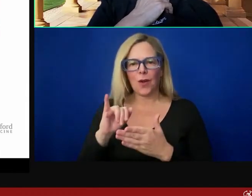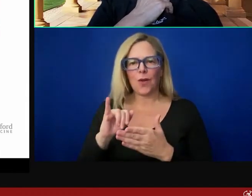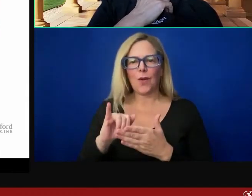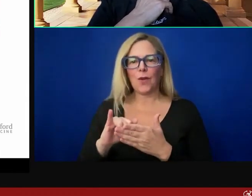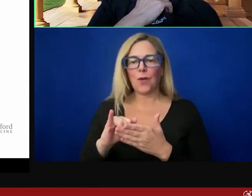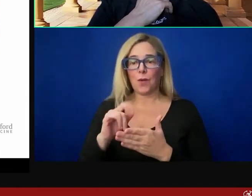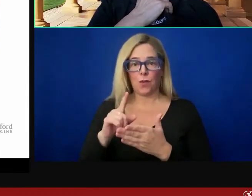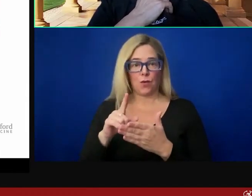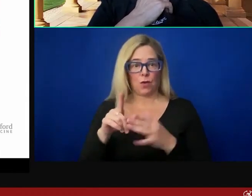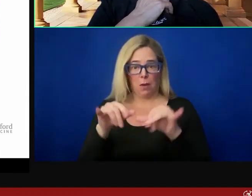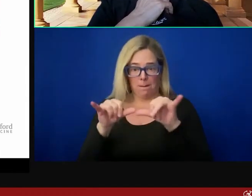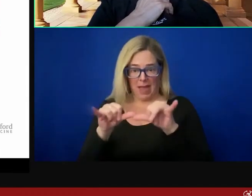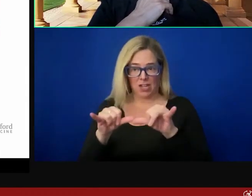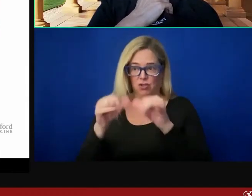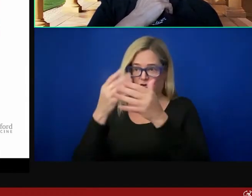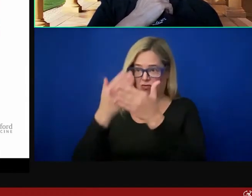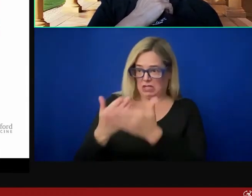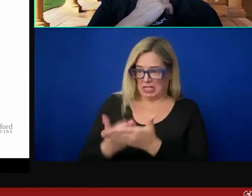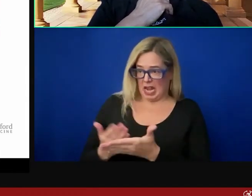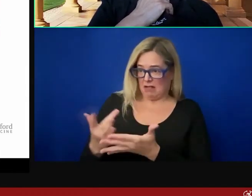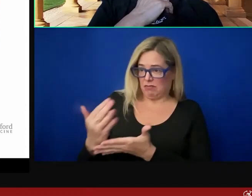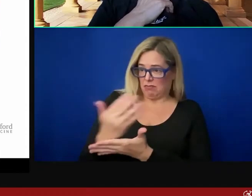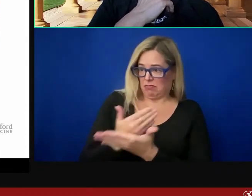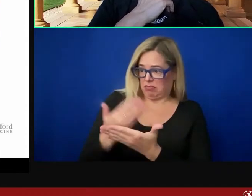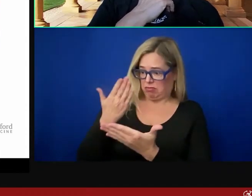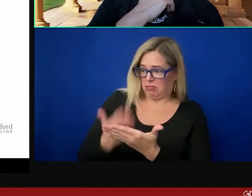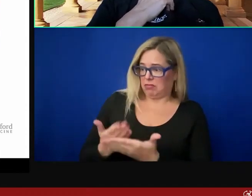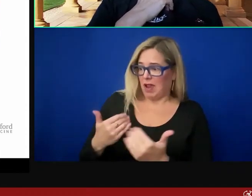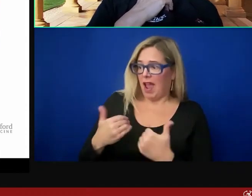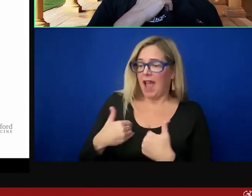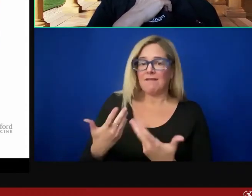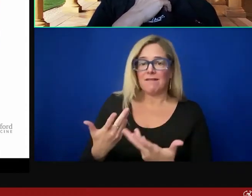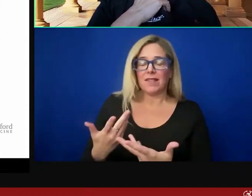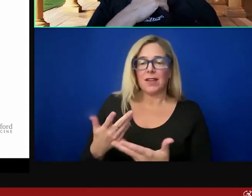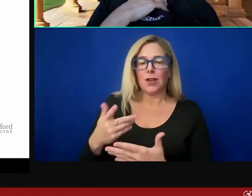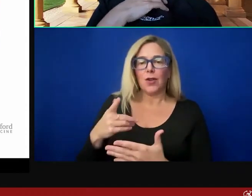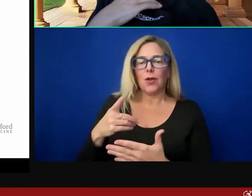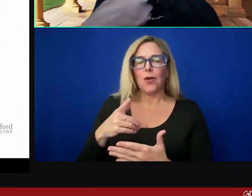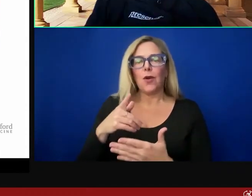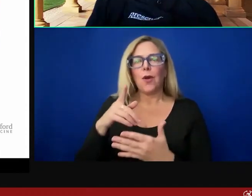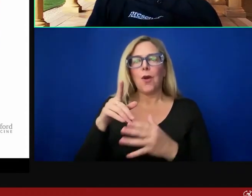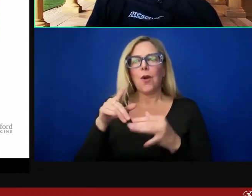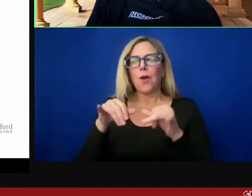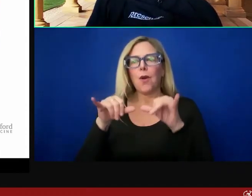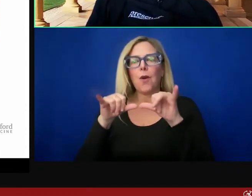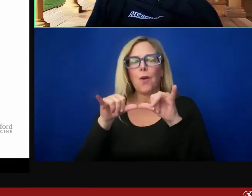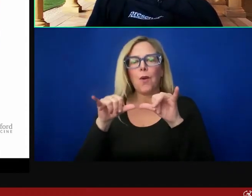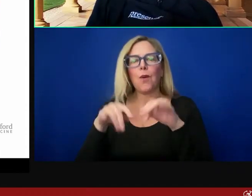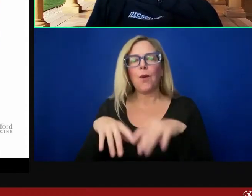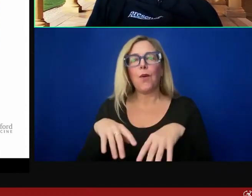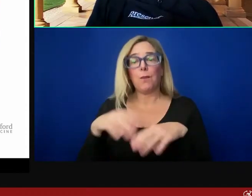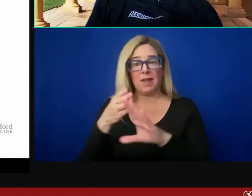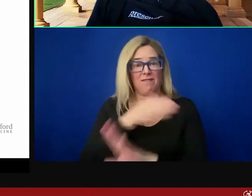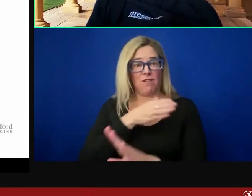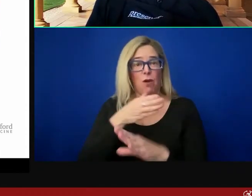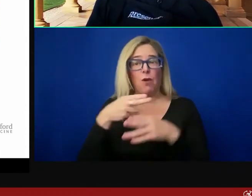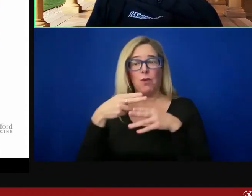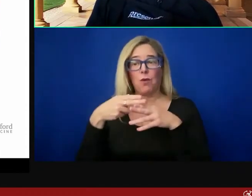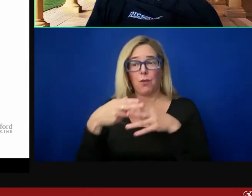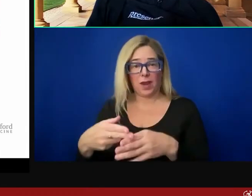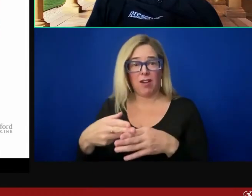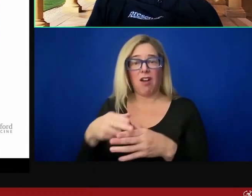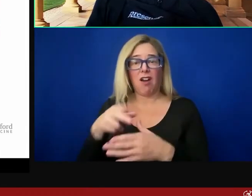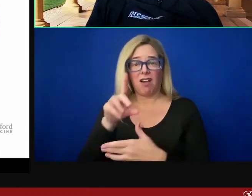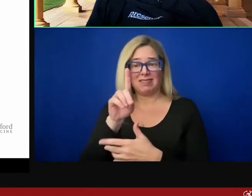so we need to measure what I used to call equity inclusion and now call justice, equity, diversity,